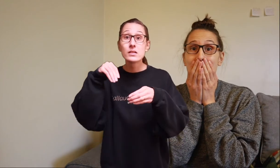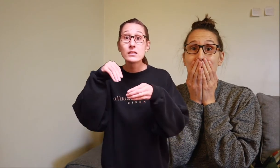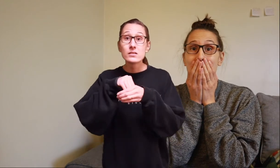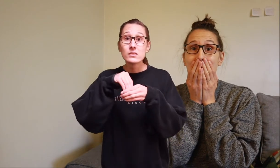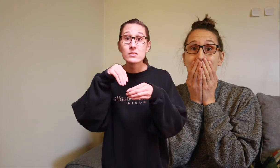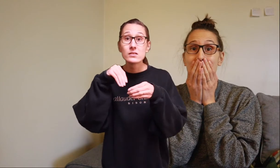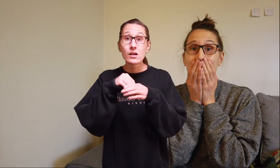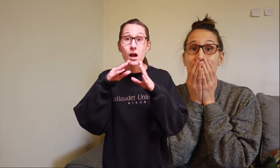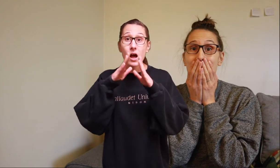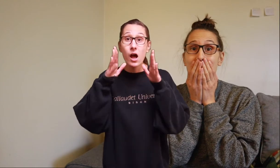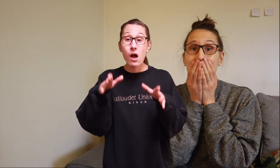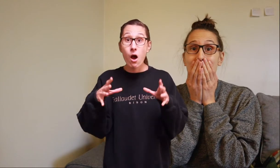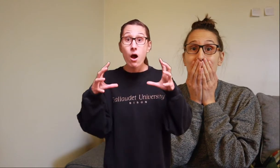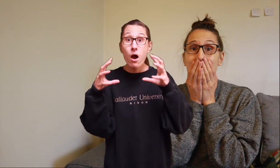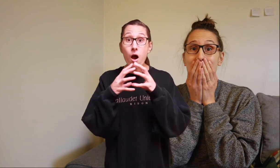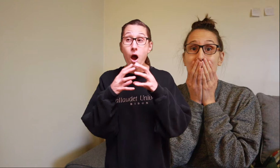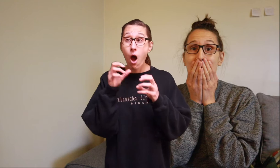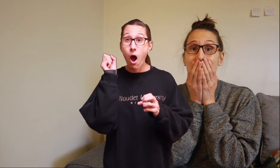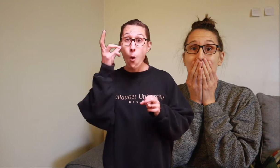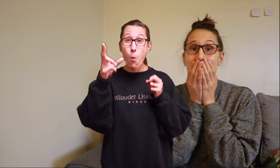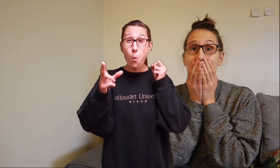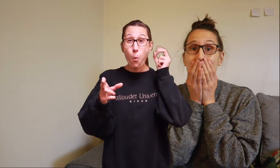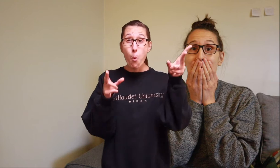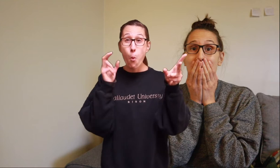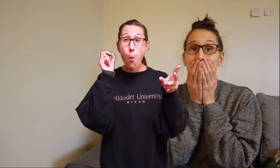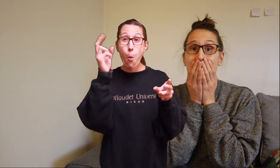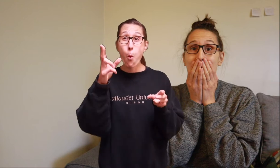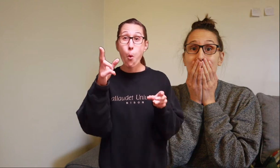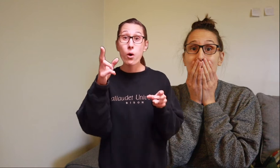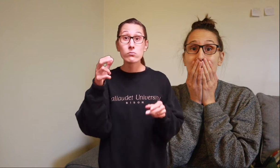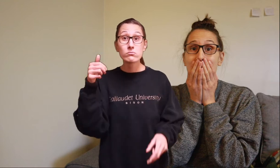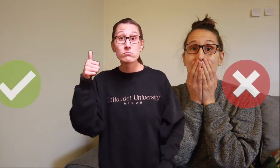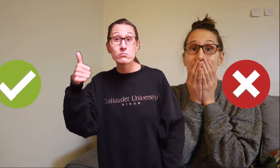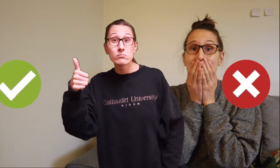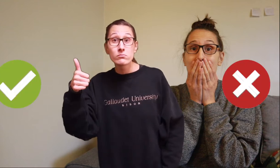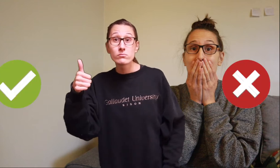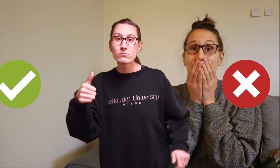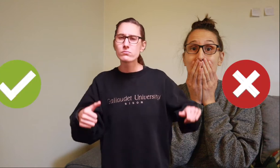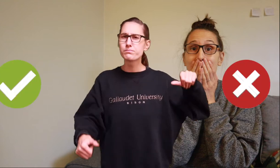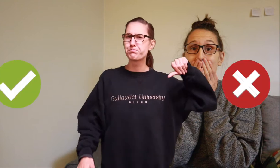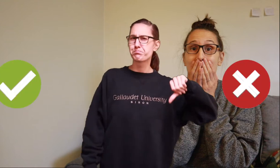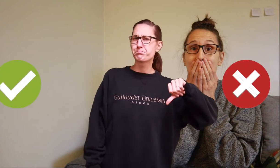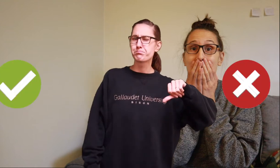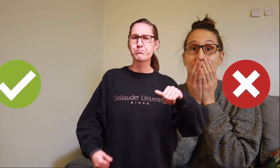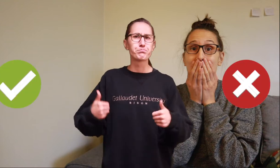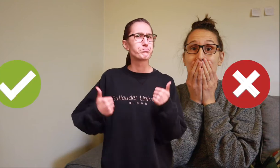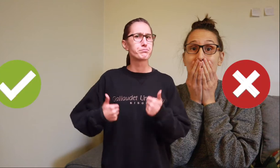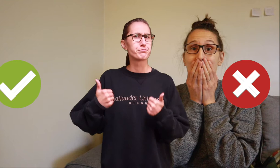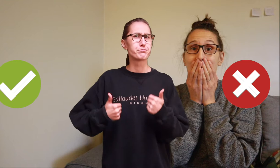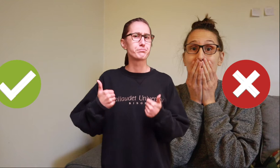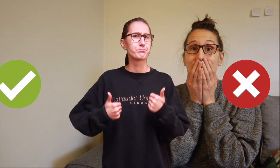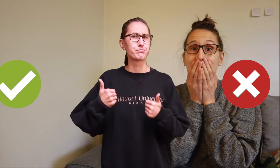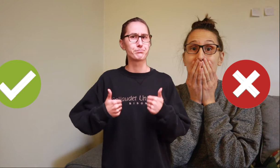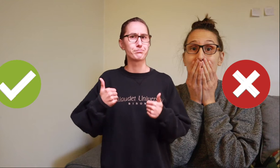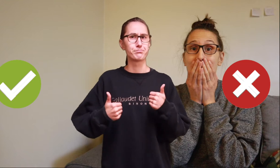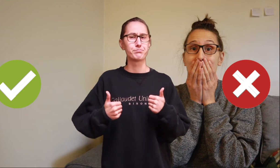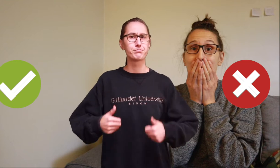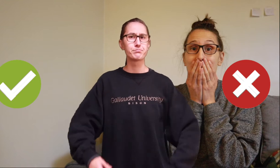Is playing with a ball inside the house good or bad?